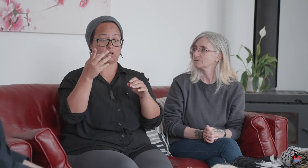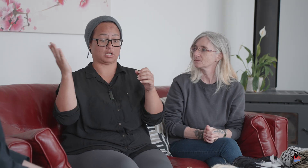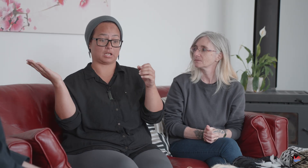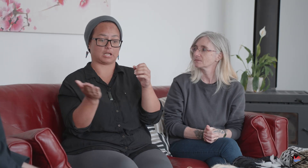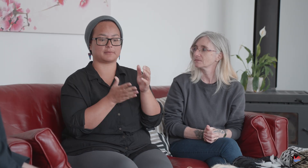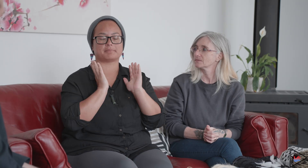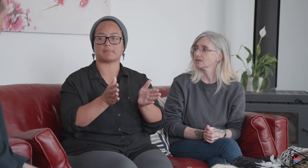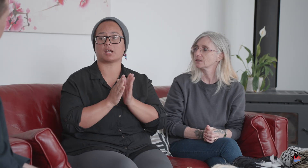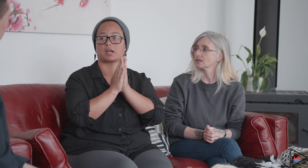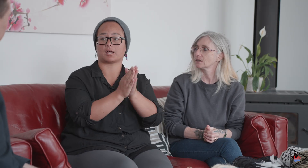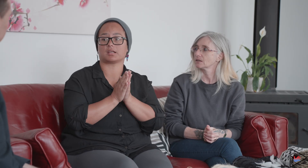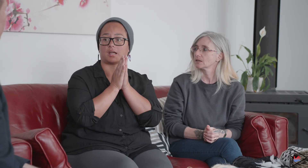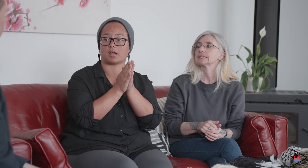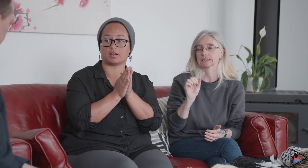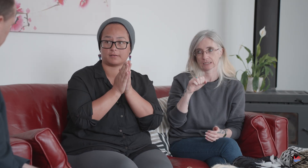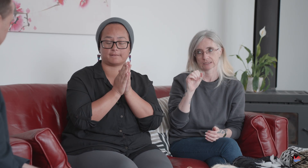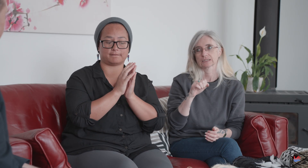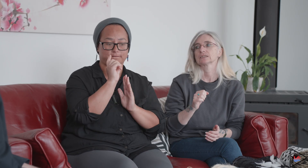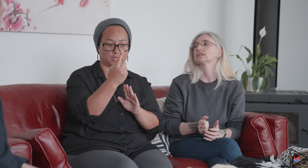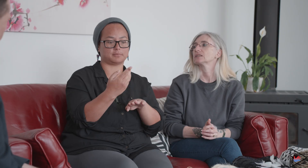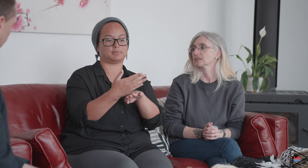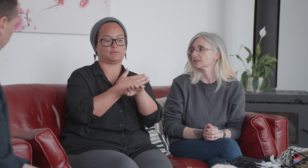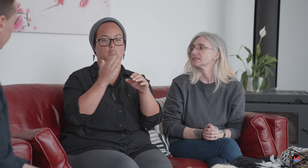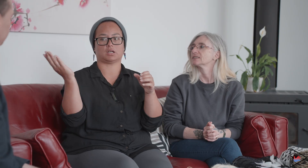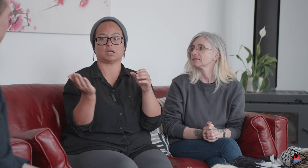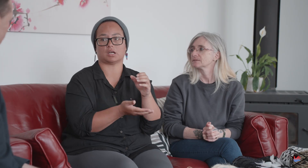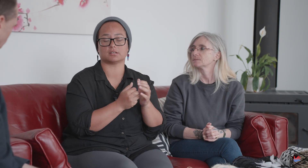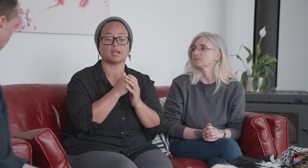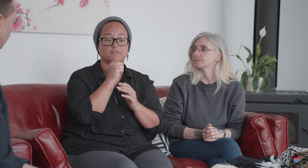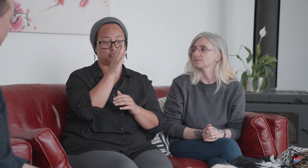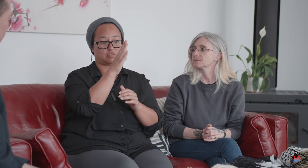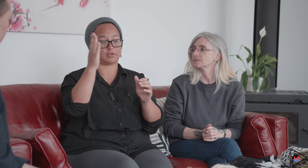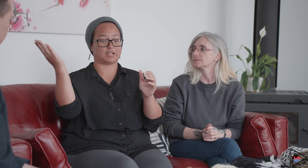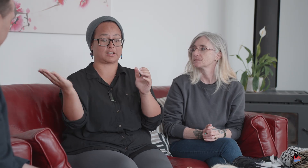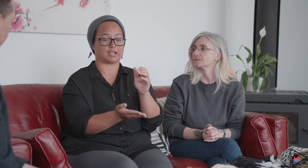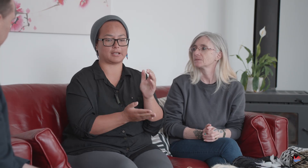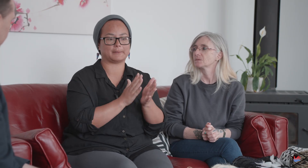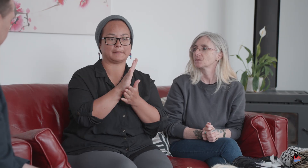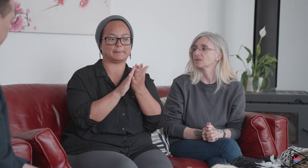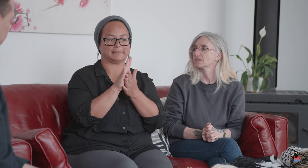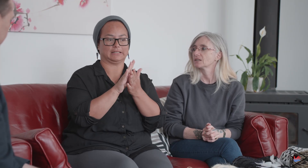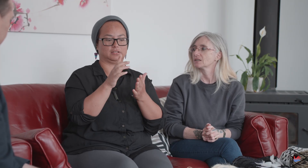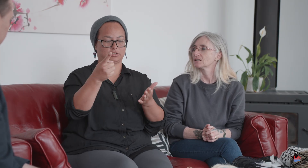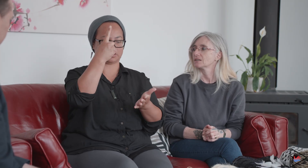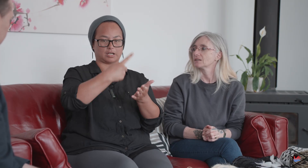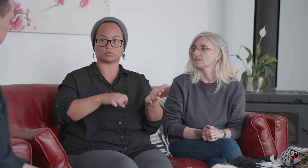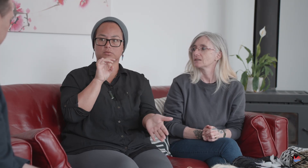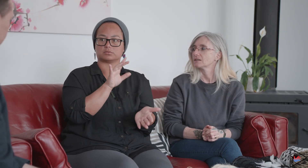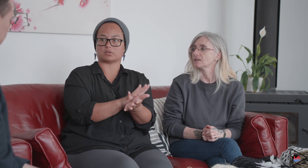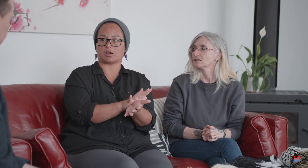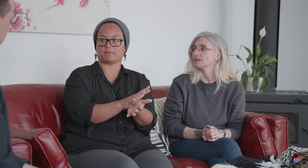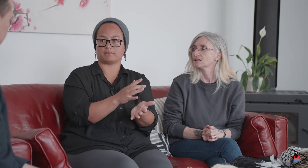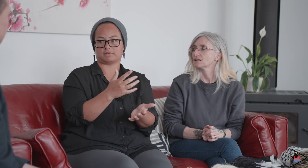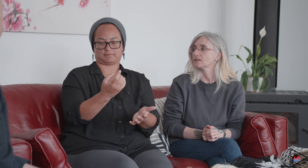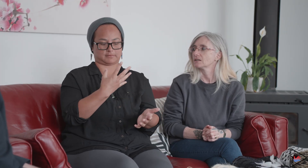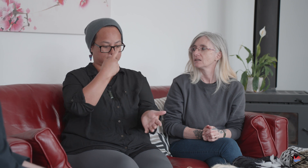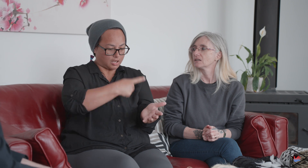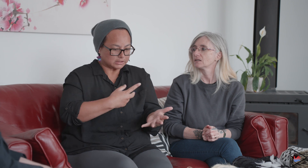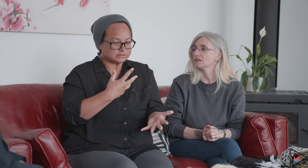them before you cut the harakeke. It is customary practice. It's tikanga to do a karakia - a prayer